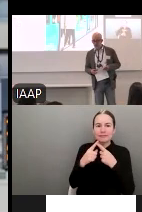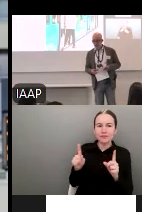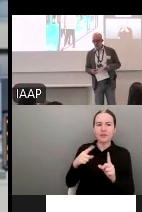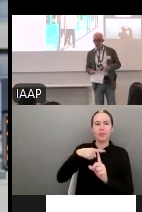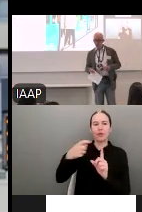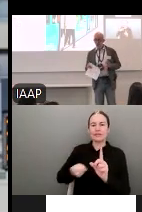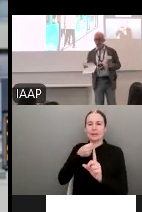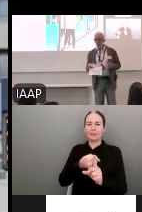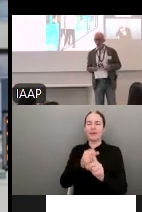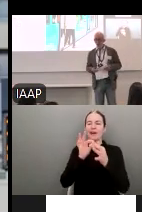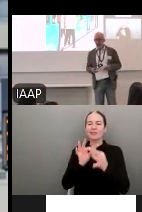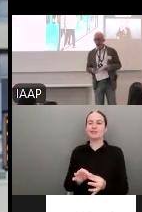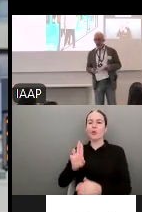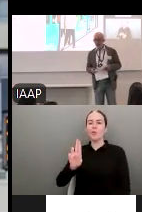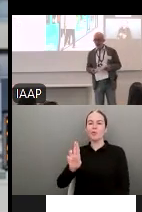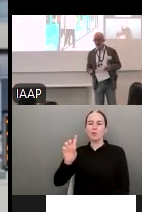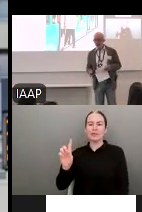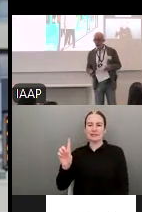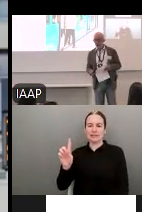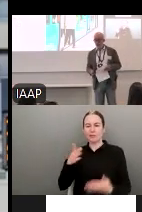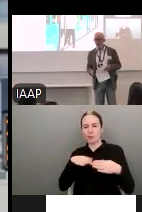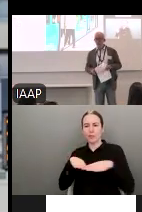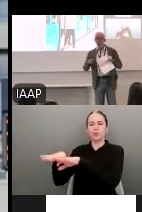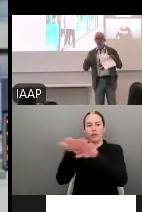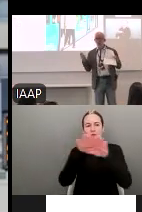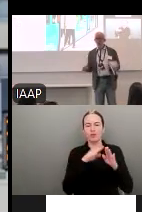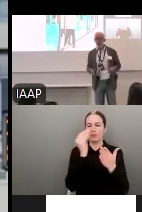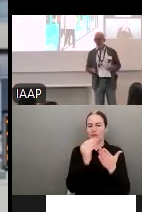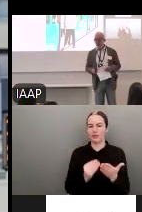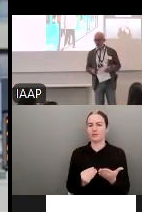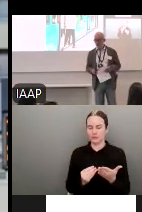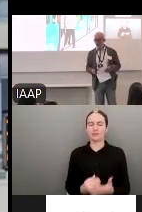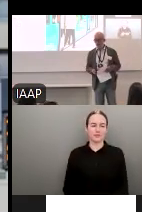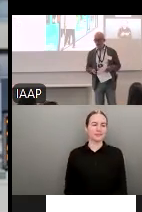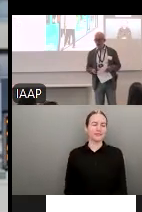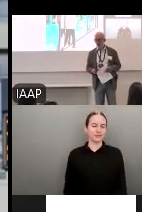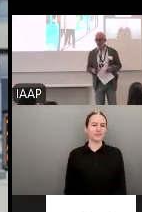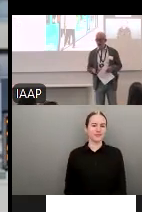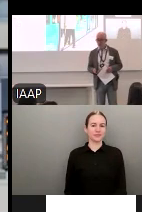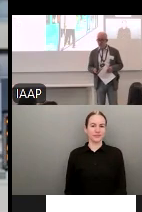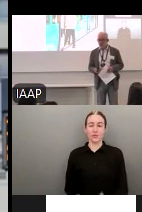So there was a mapping of different kinds of studies that were conducted or, all over the world